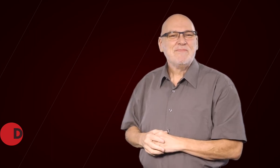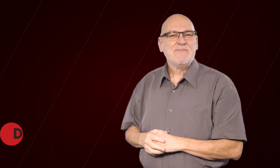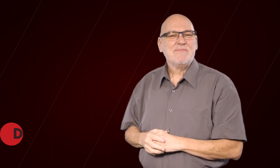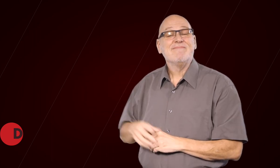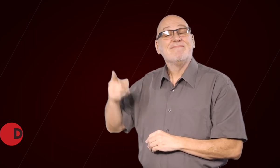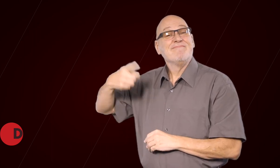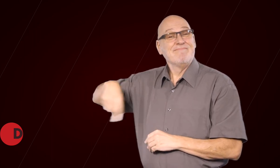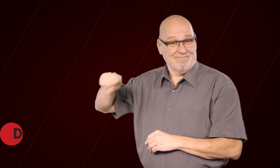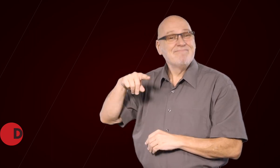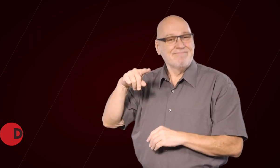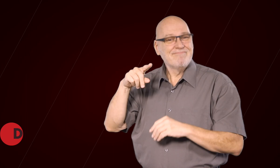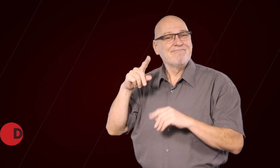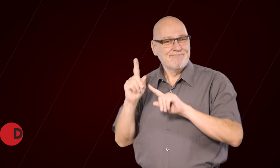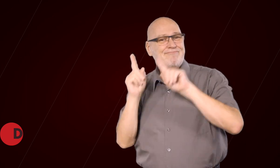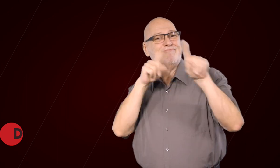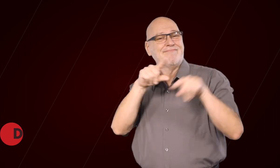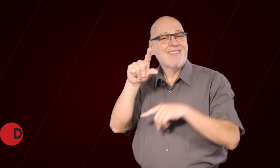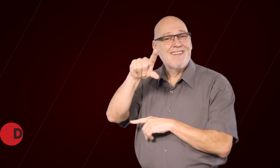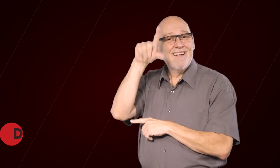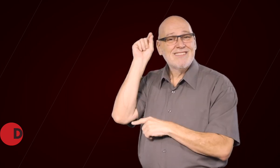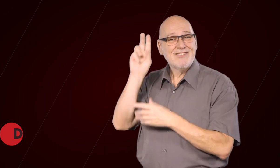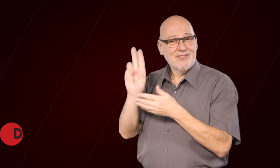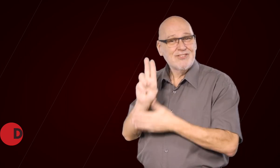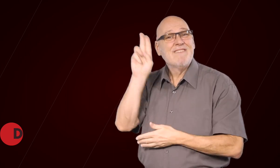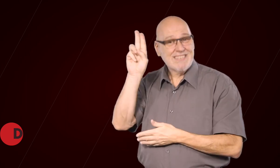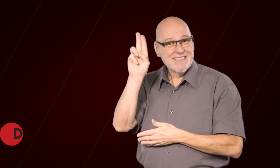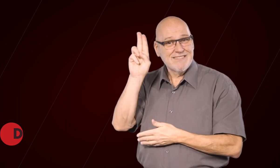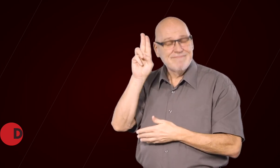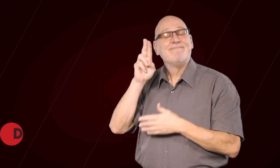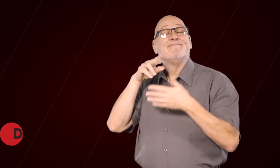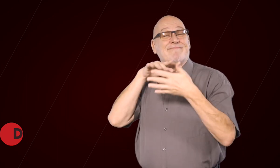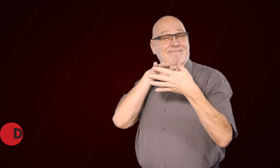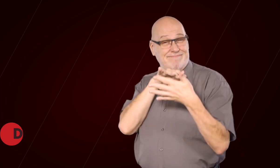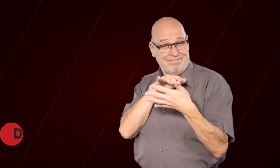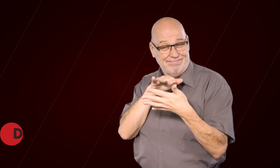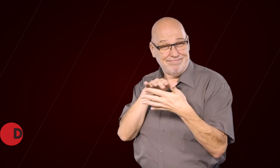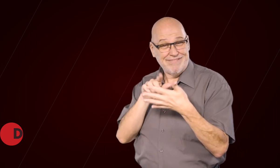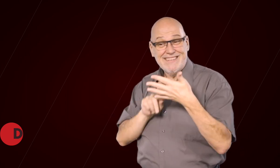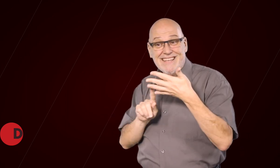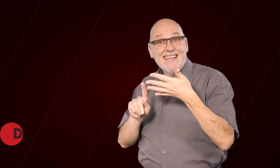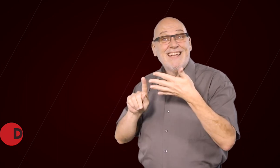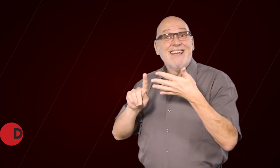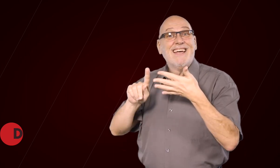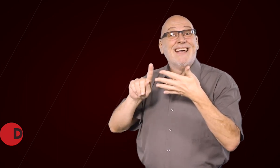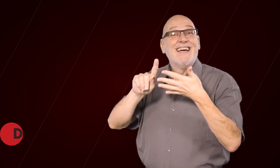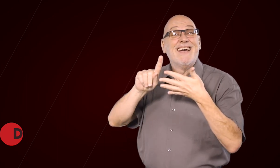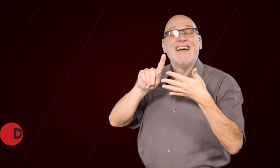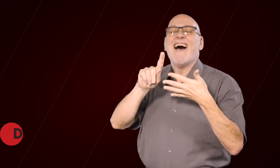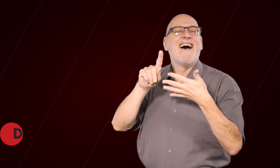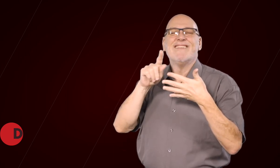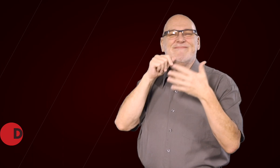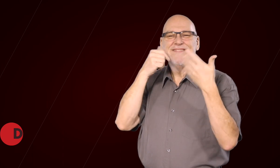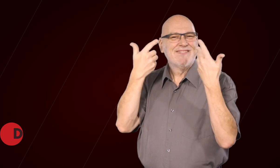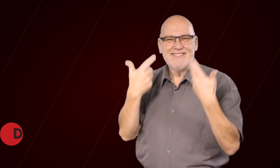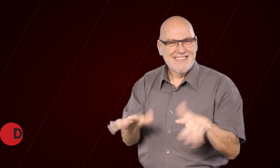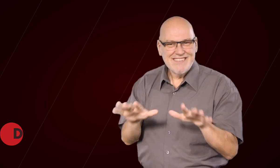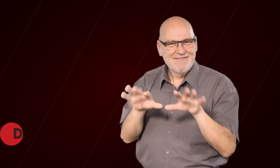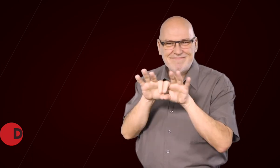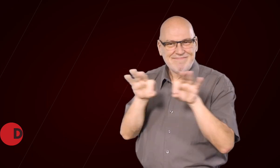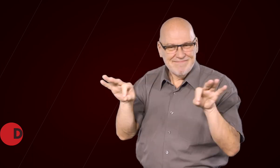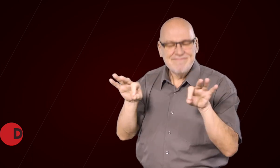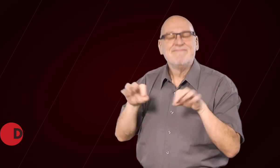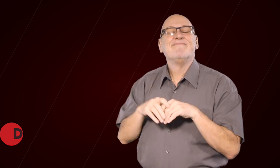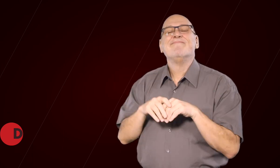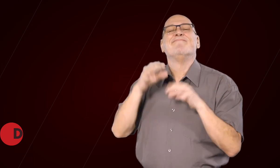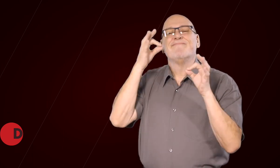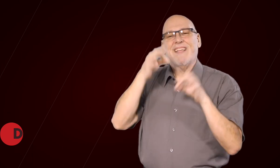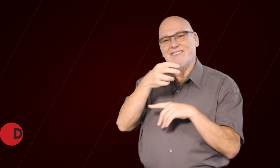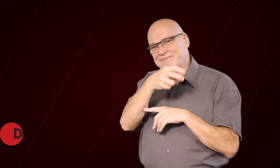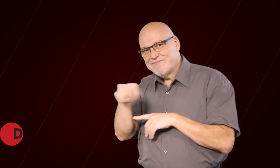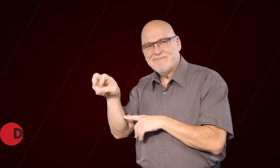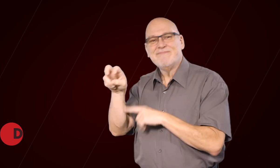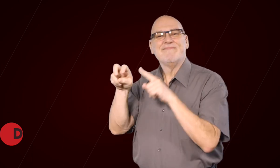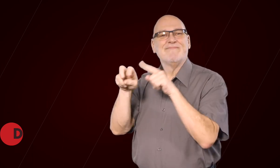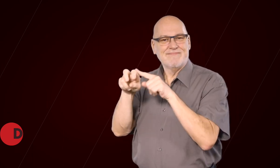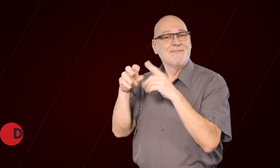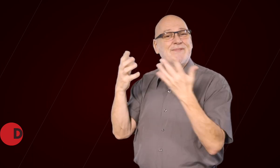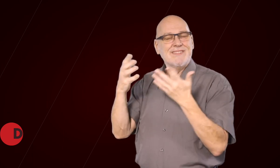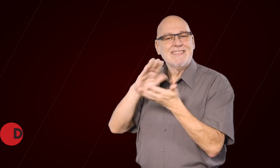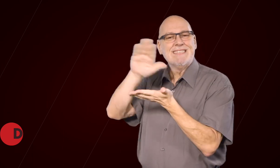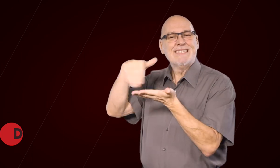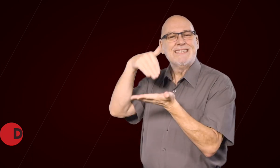They attended Gallaudet University as an undergraduate, then graduated